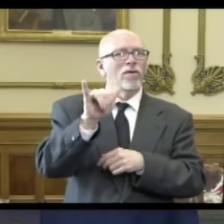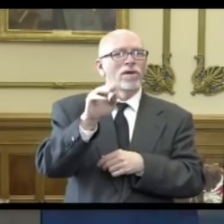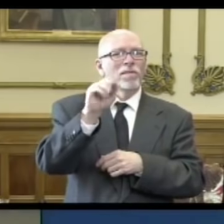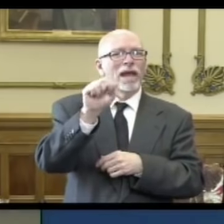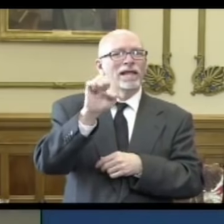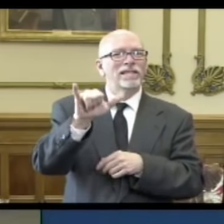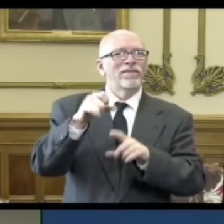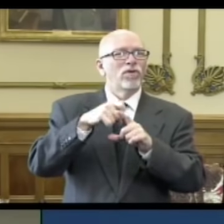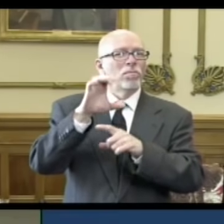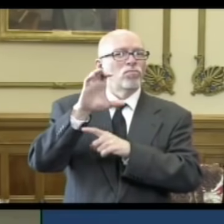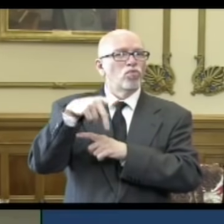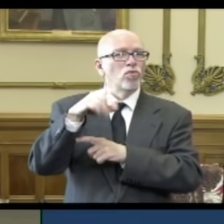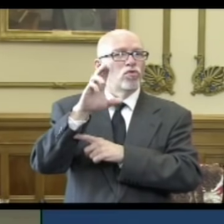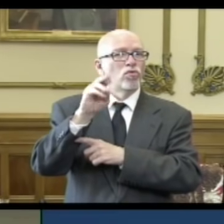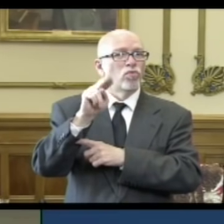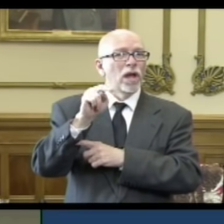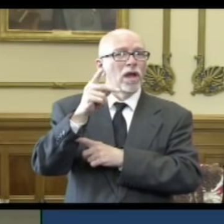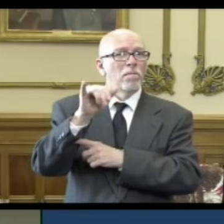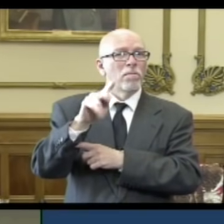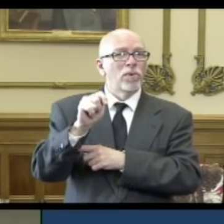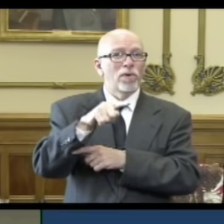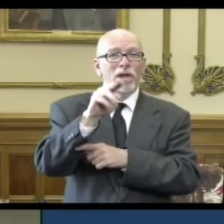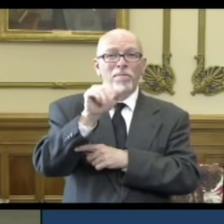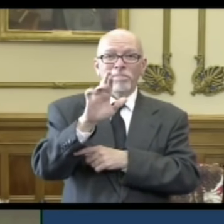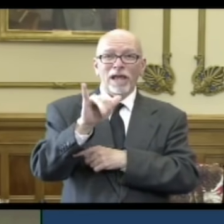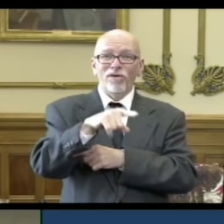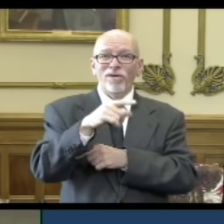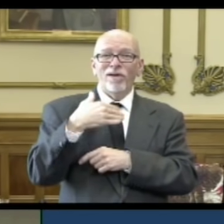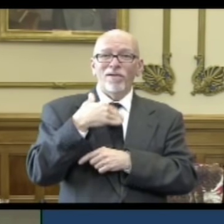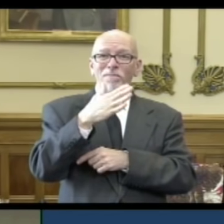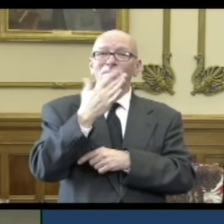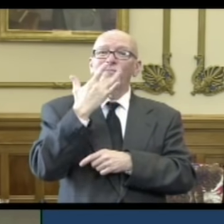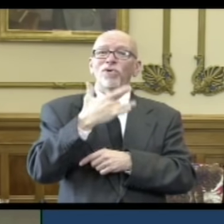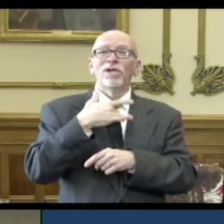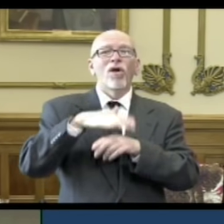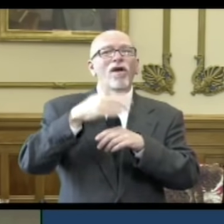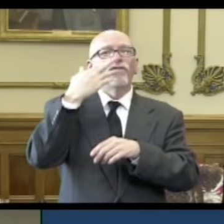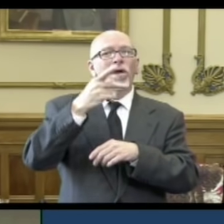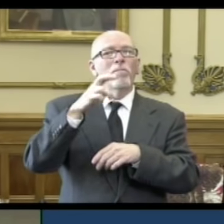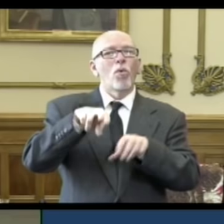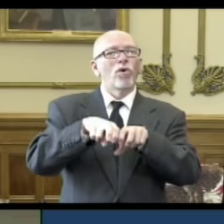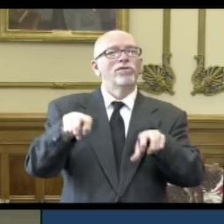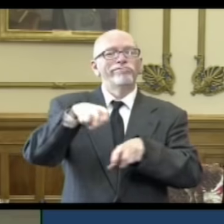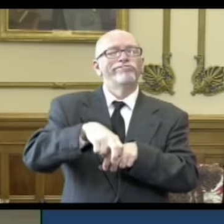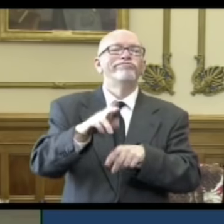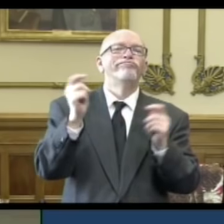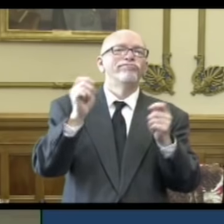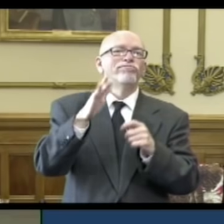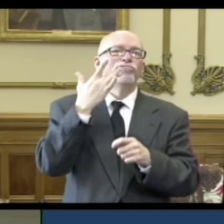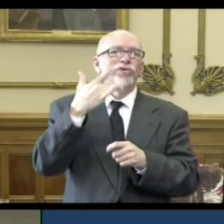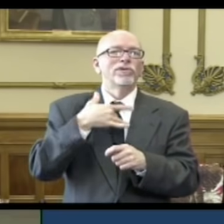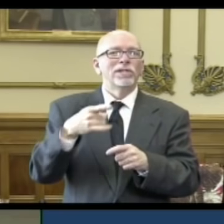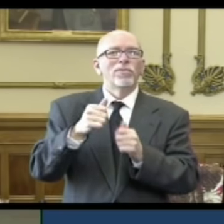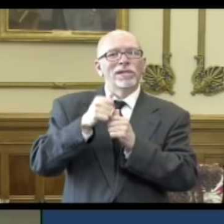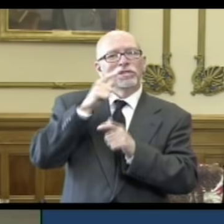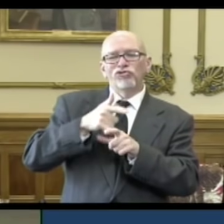PROGRESS I WAS REMINDED. VIVIDLY. SUNDAY BY A STORY OF MARY MASSEY OF CROWN POINT AND